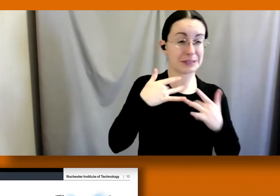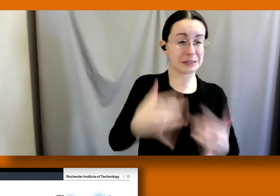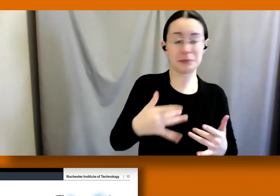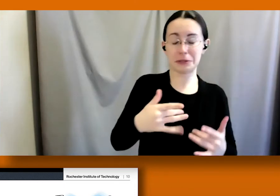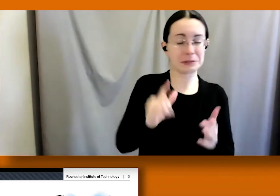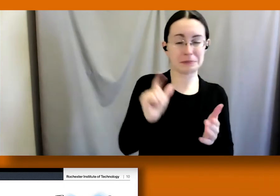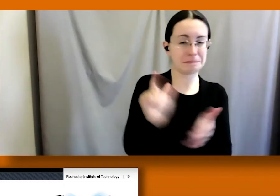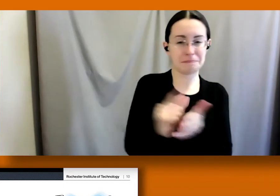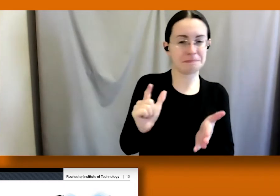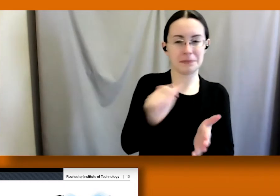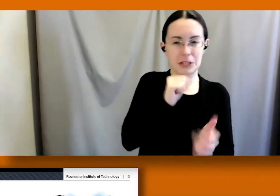Um...